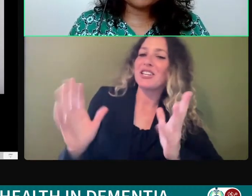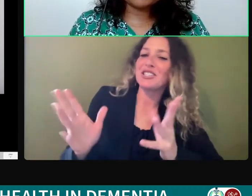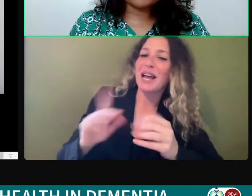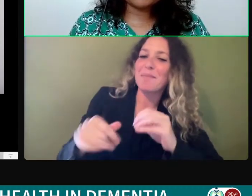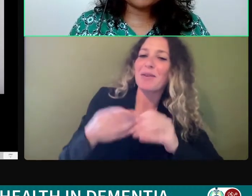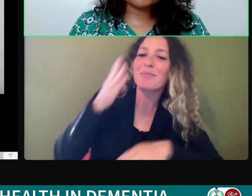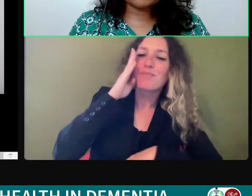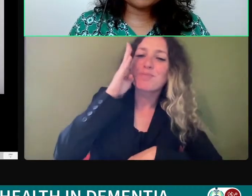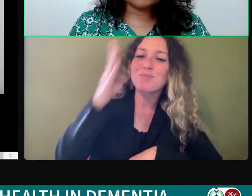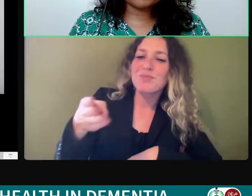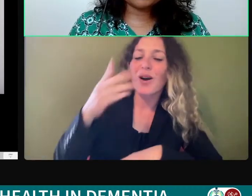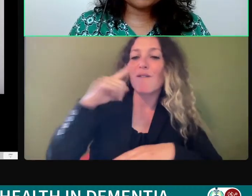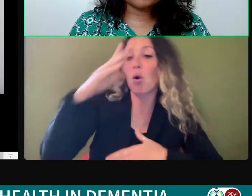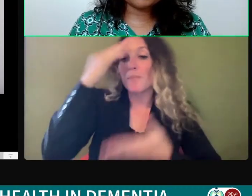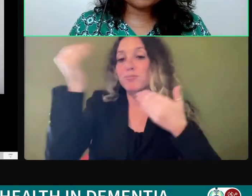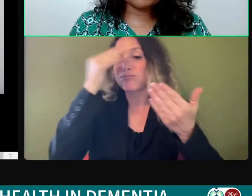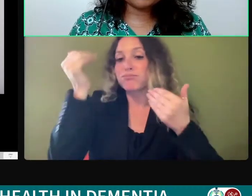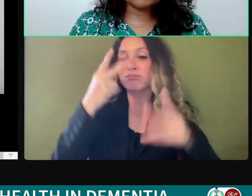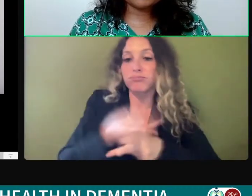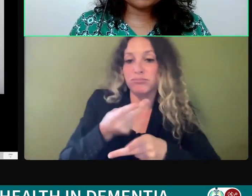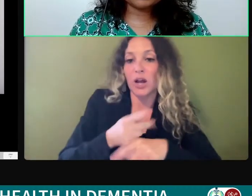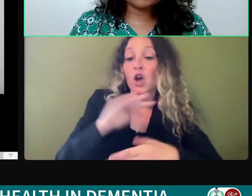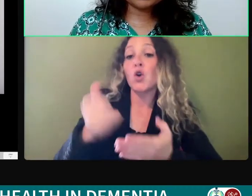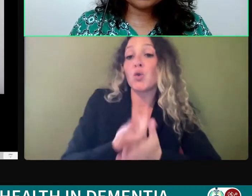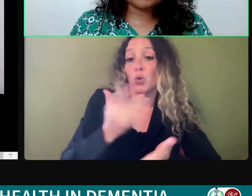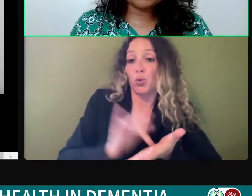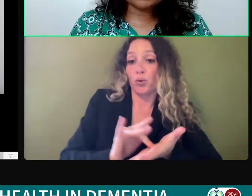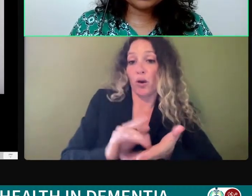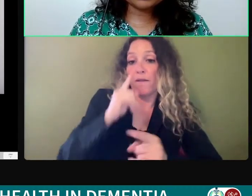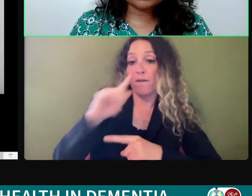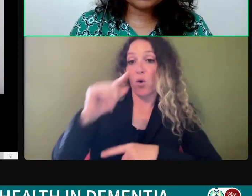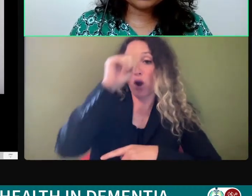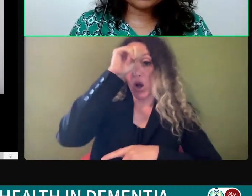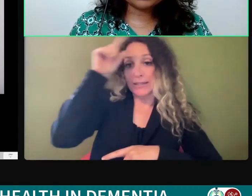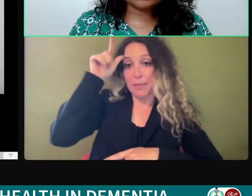a lot in the news lately about the new drugs for Alzheimer's. Can you tell us a little bit about